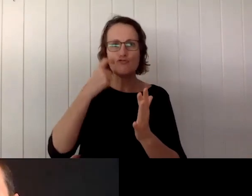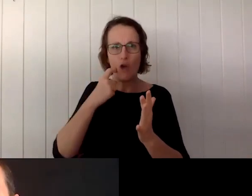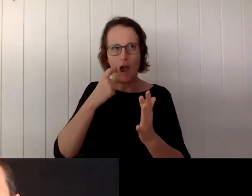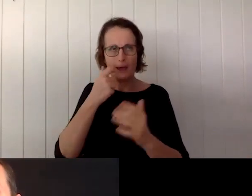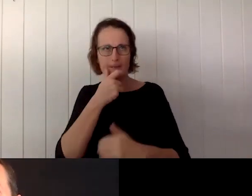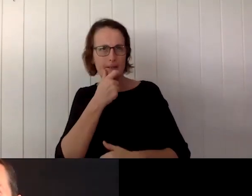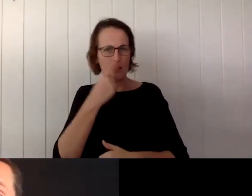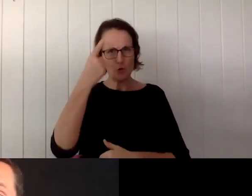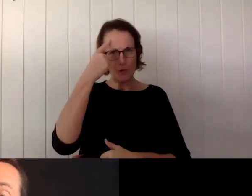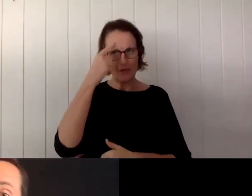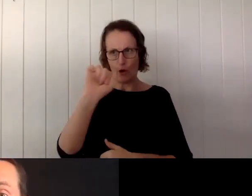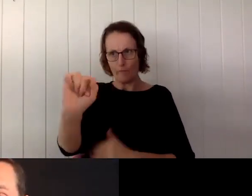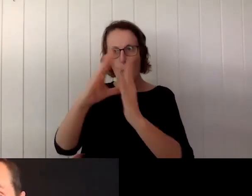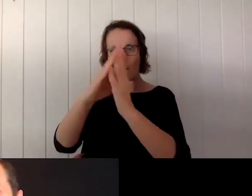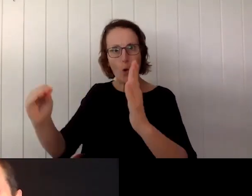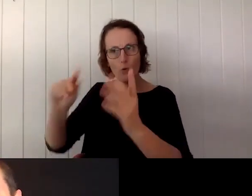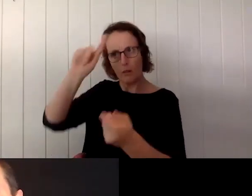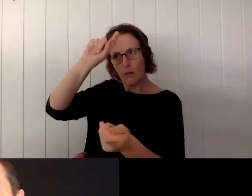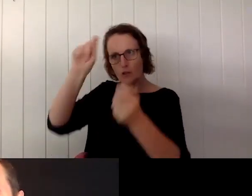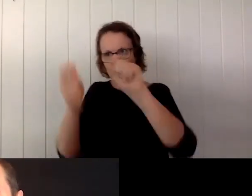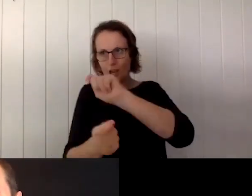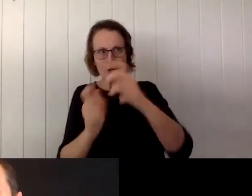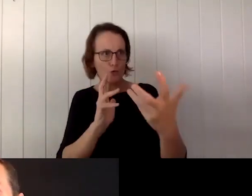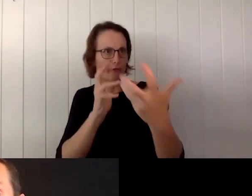them to thinking about our audiences and our communities and our